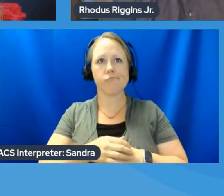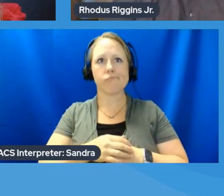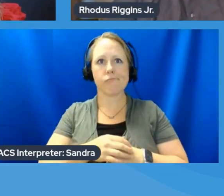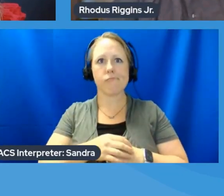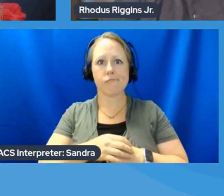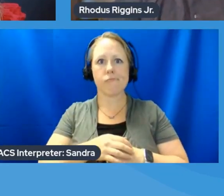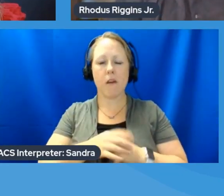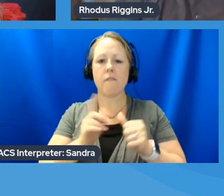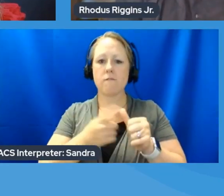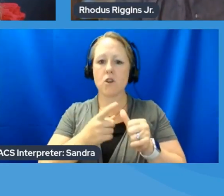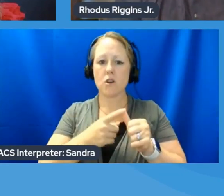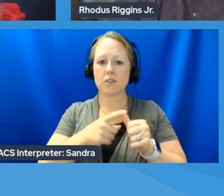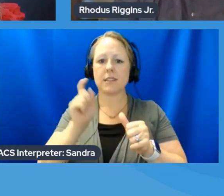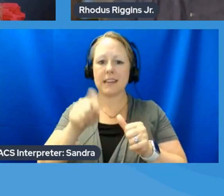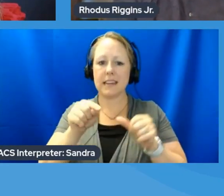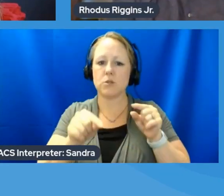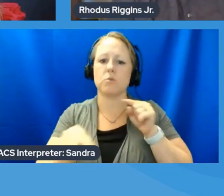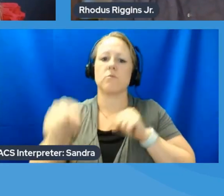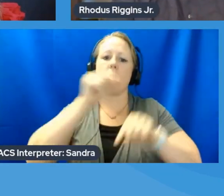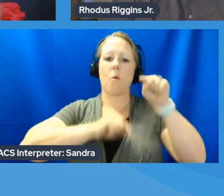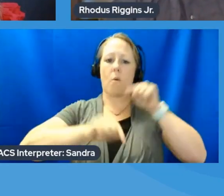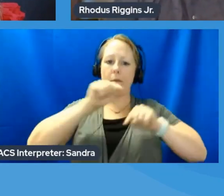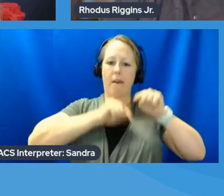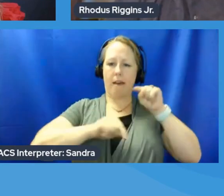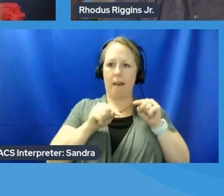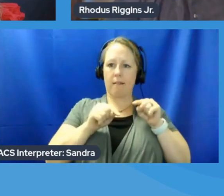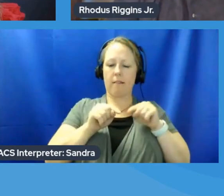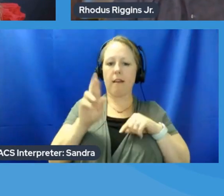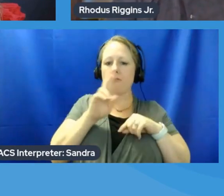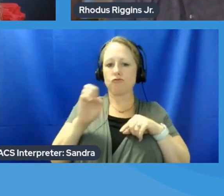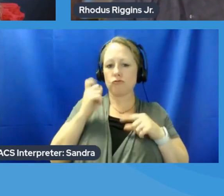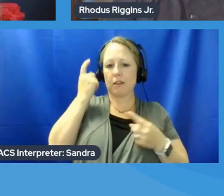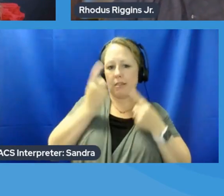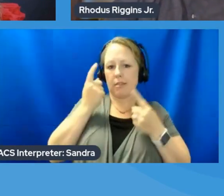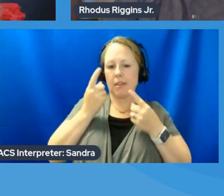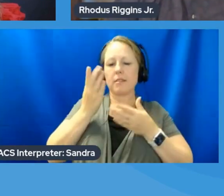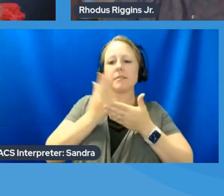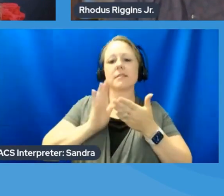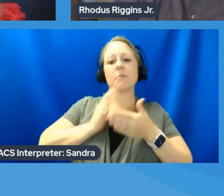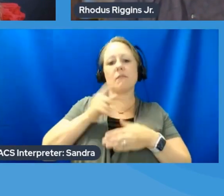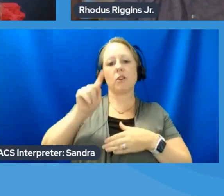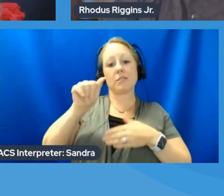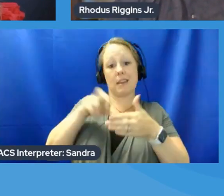and rethink some of our TA outcomes. How can we shift that TA outcomes